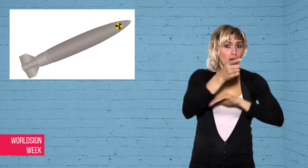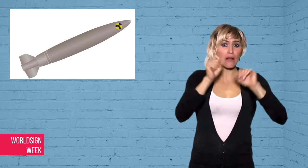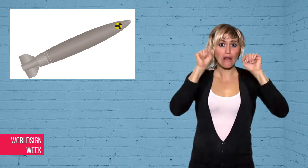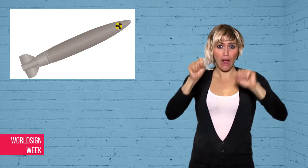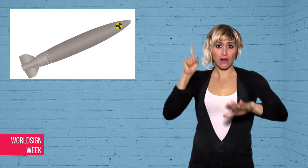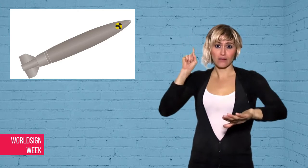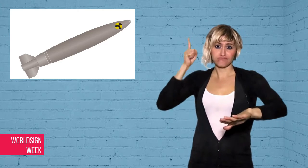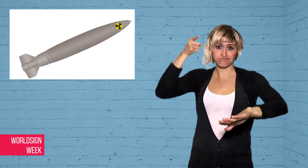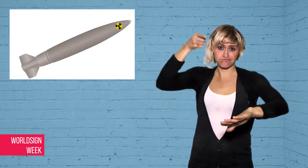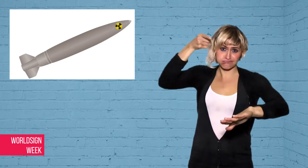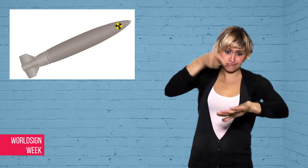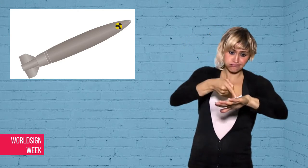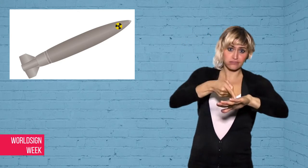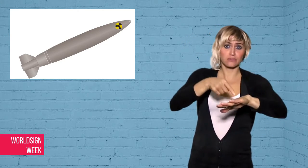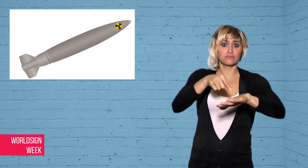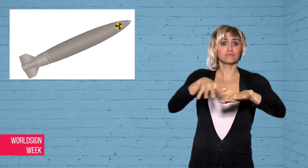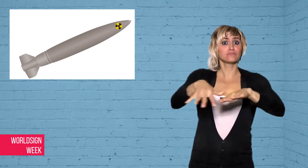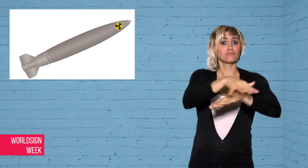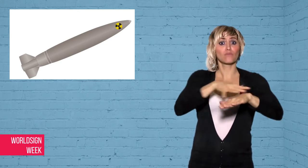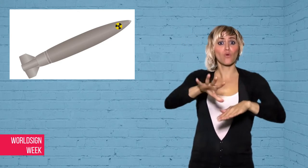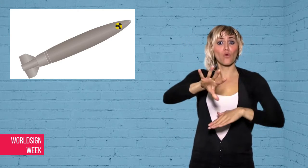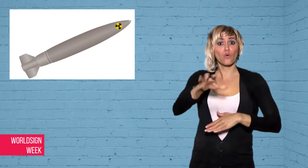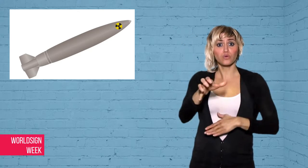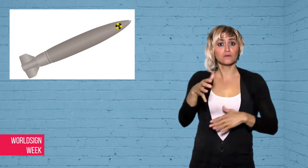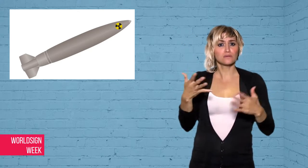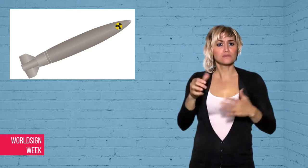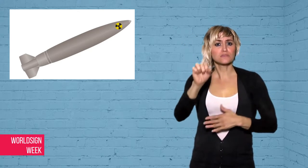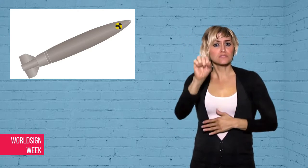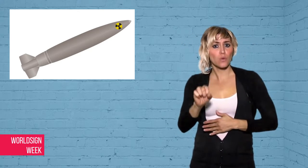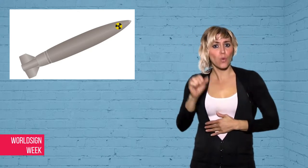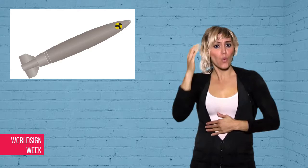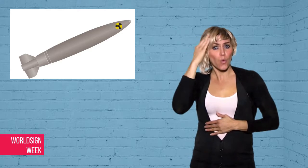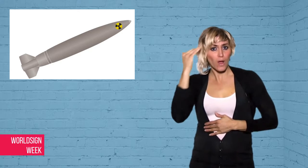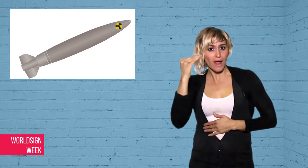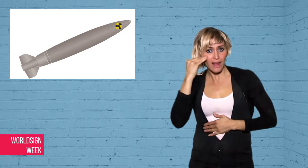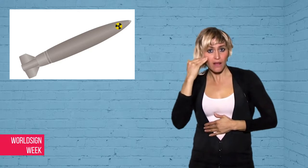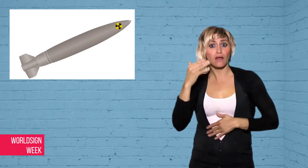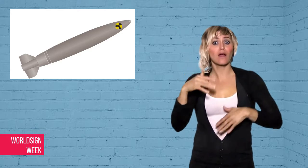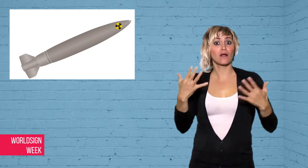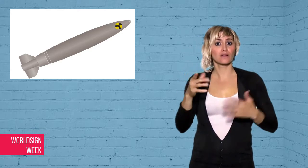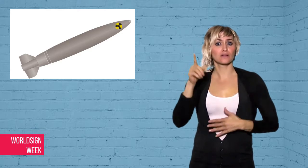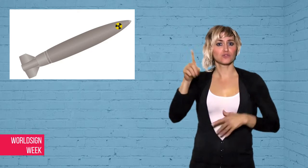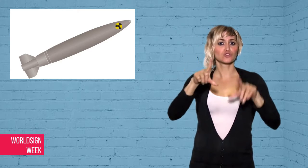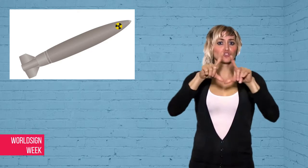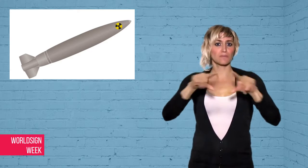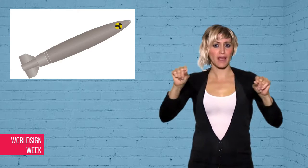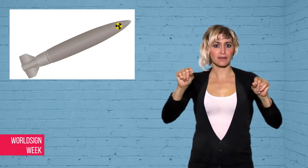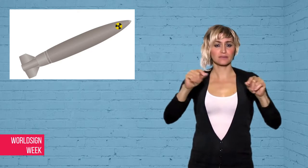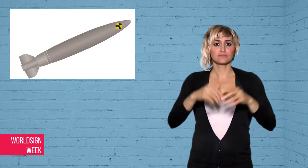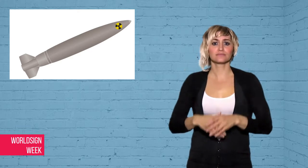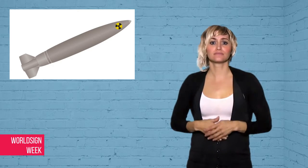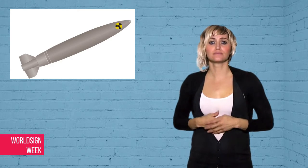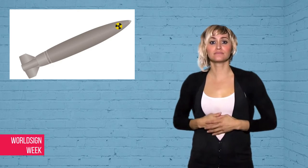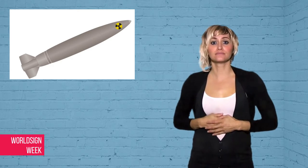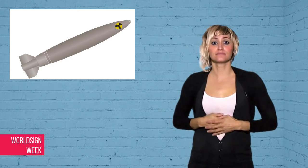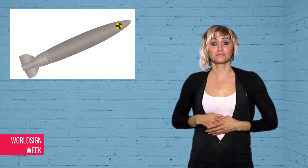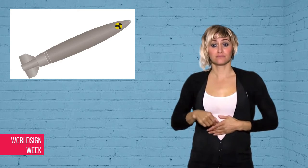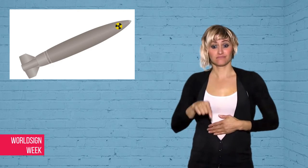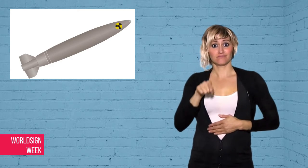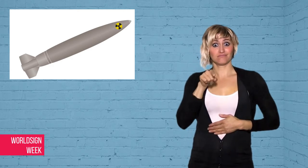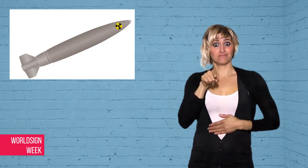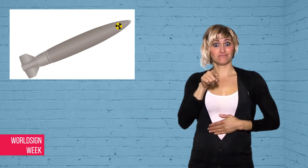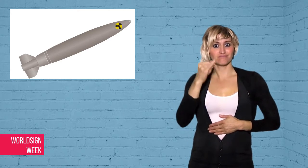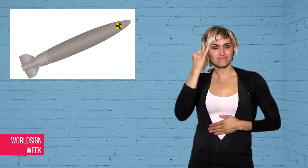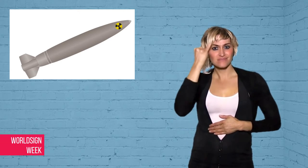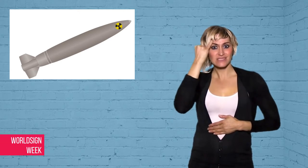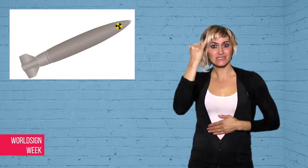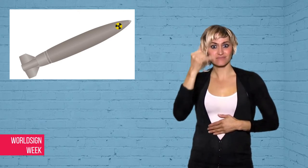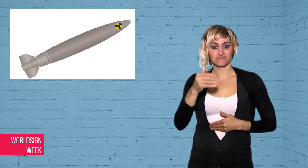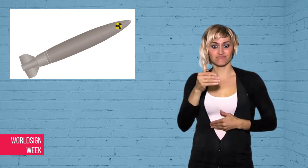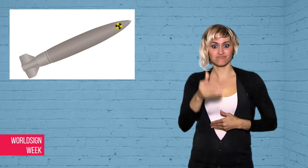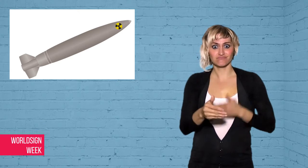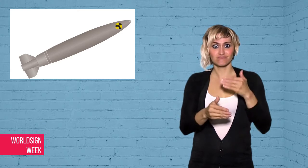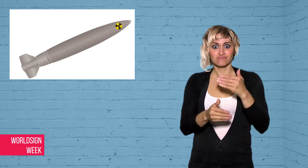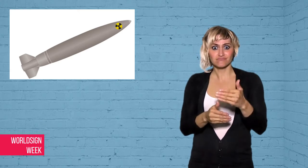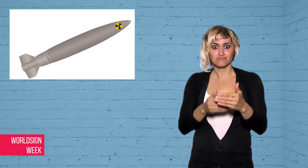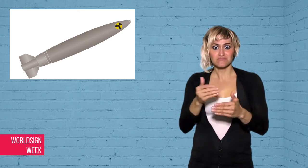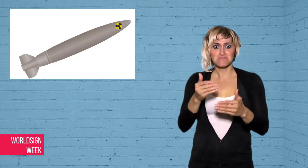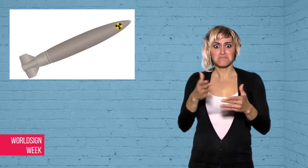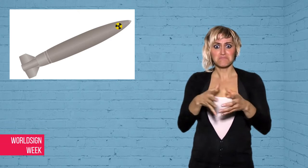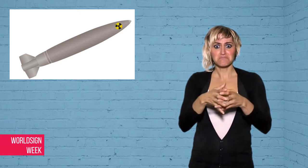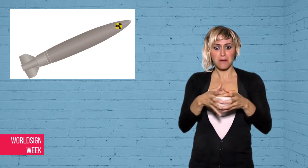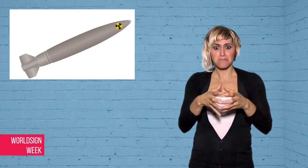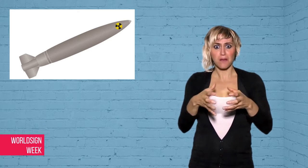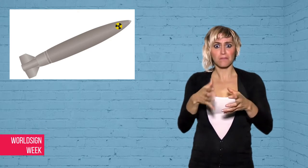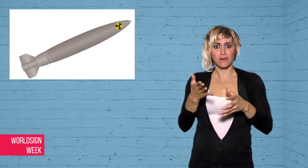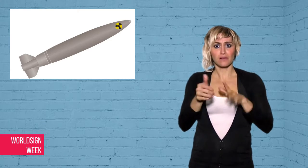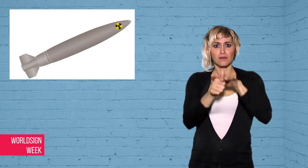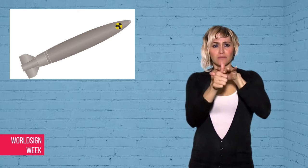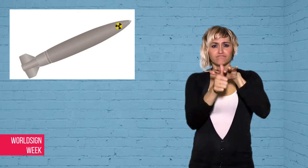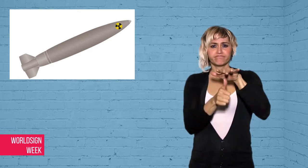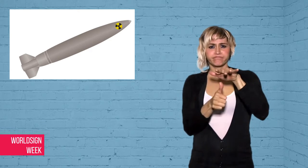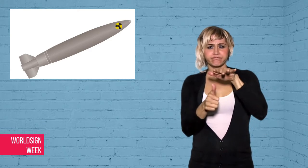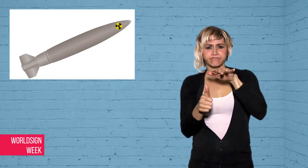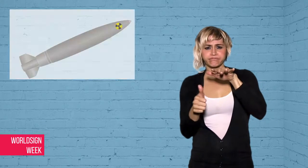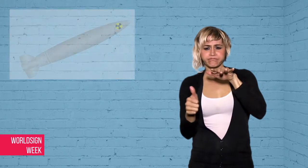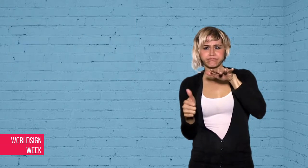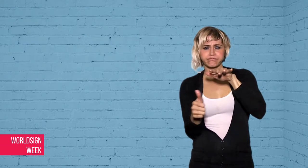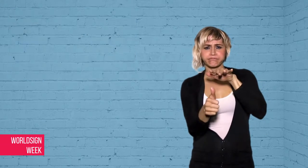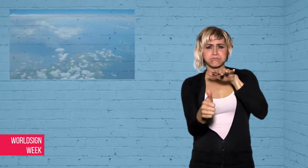missiles including long-range missiles that can hit South